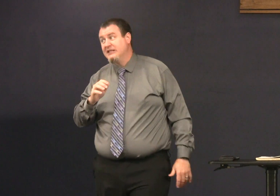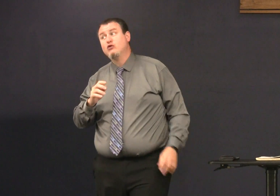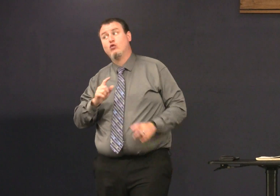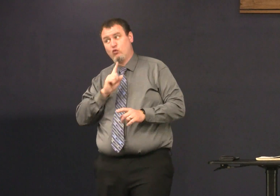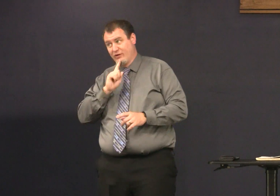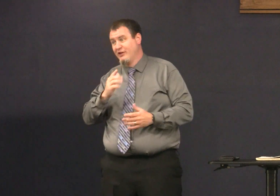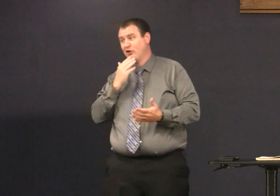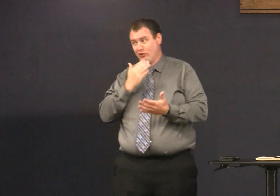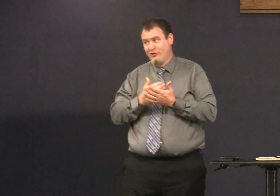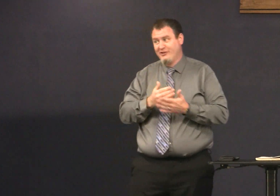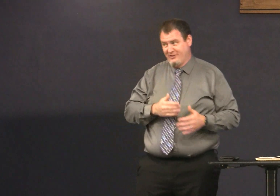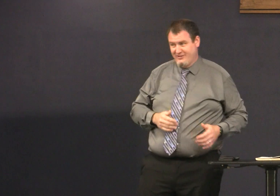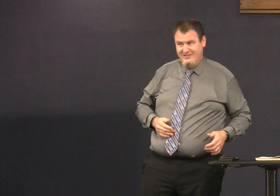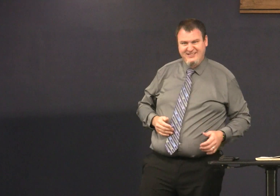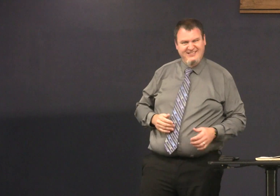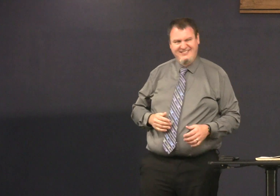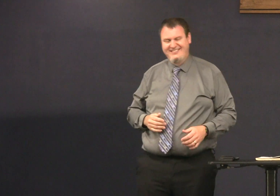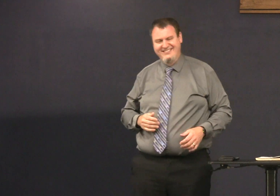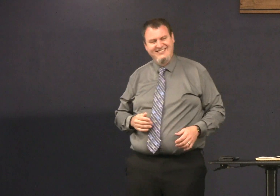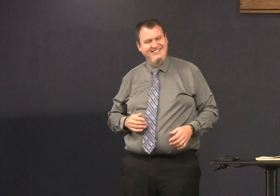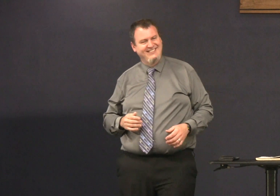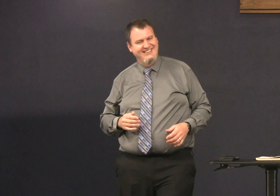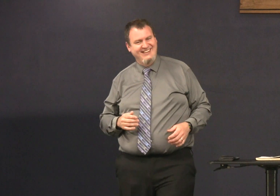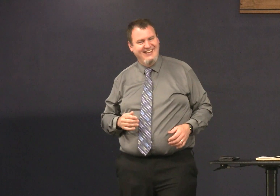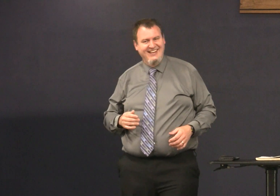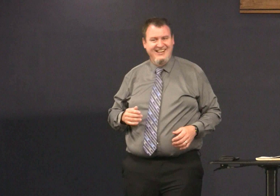because my brother and I used to play we were really good at it